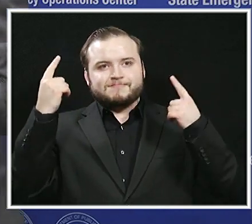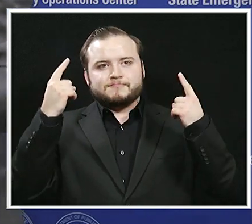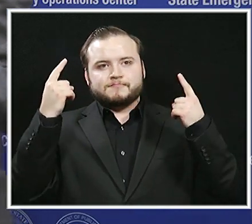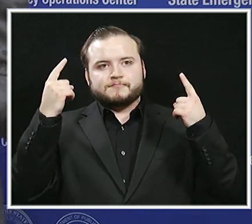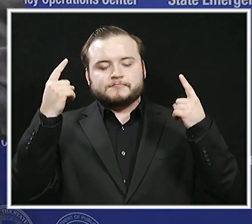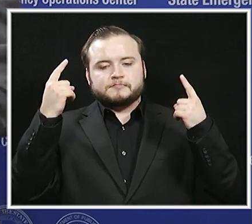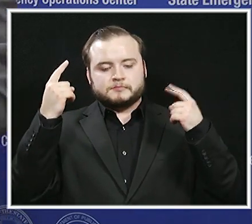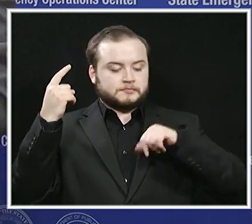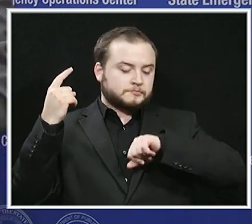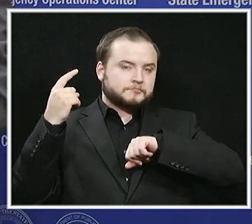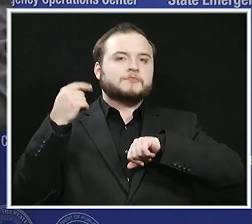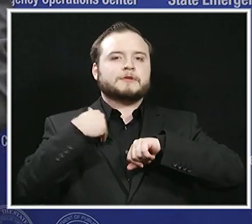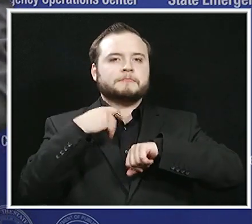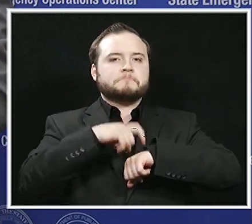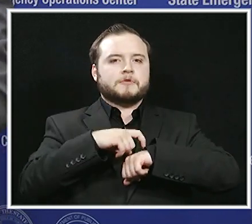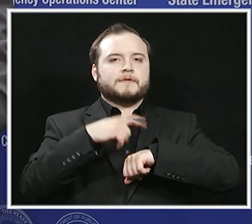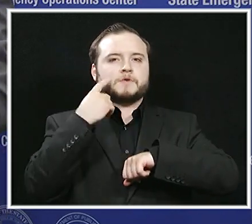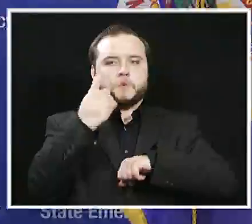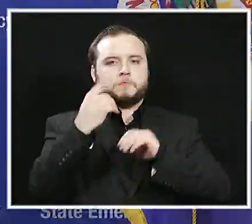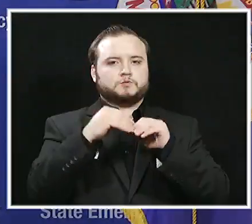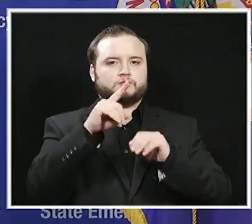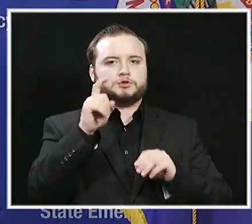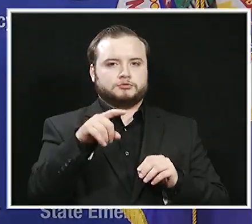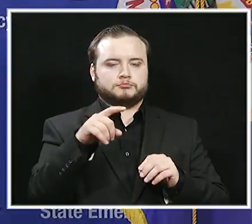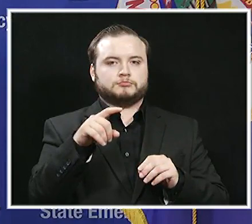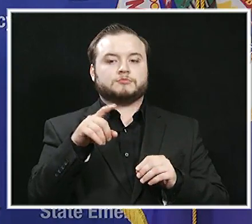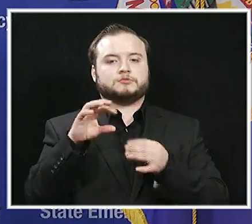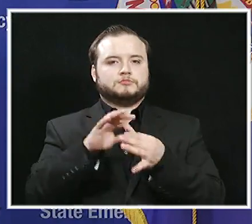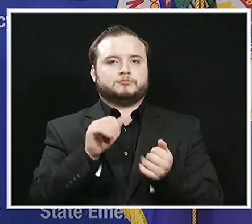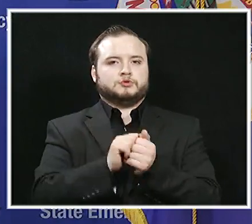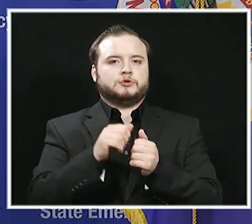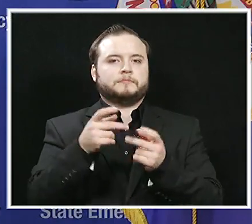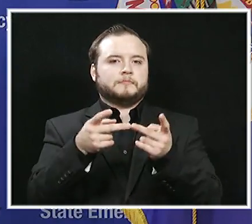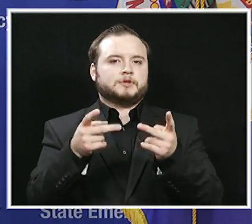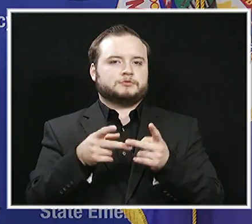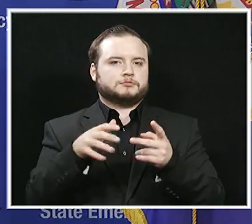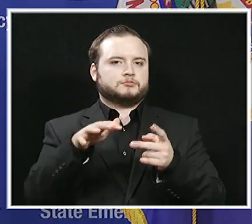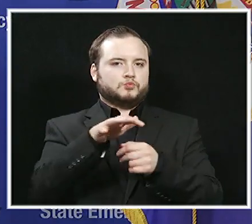And the same thing -- I'm going to, I think we have time for one more question.